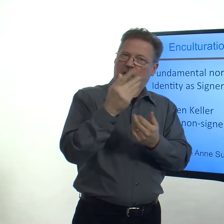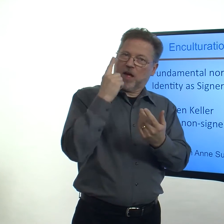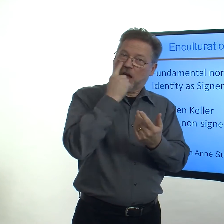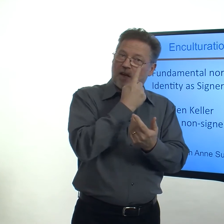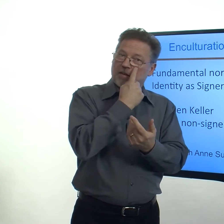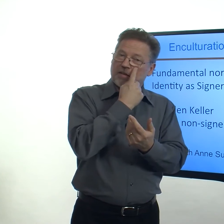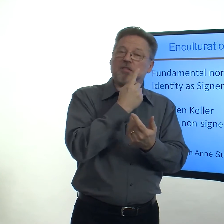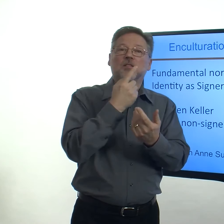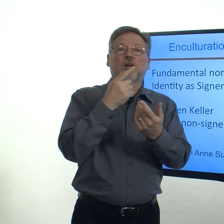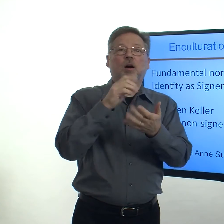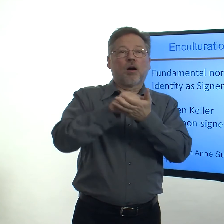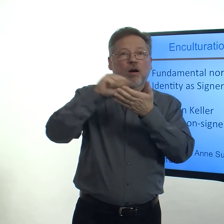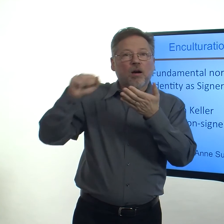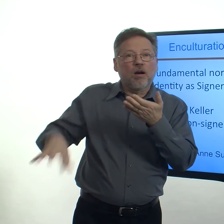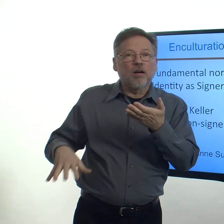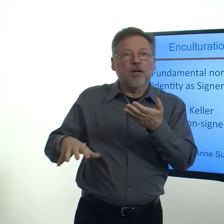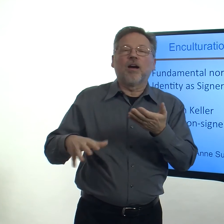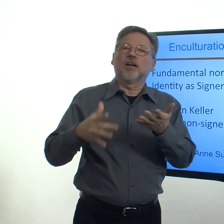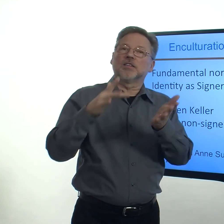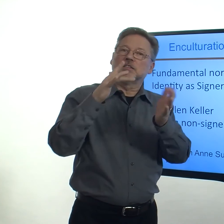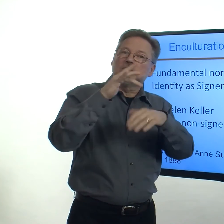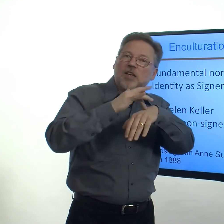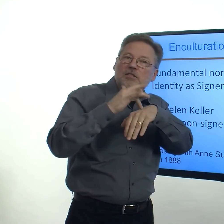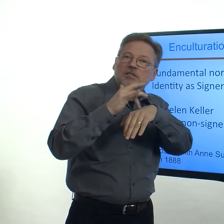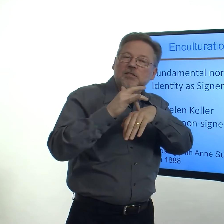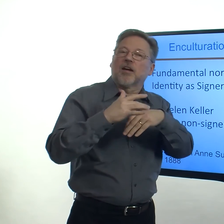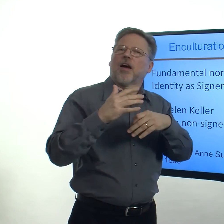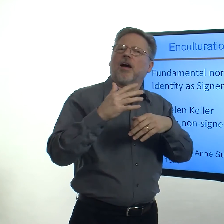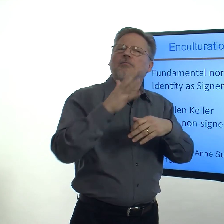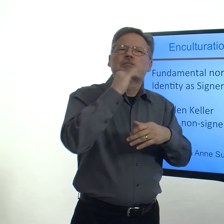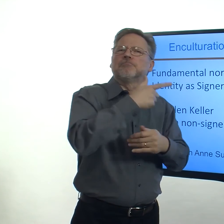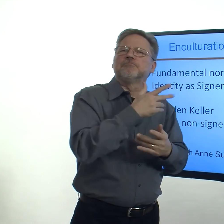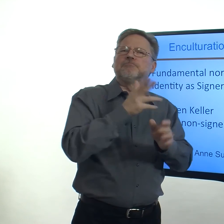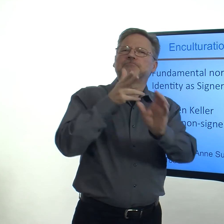a visual language through touch.